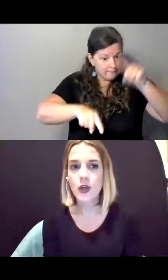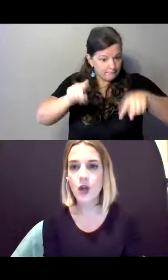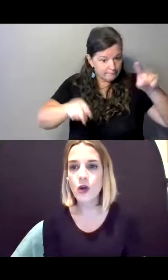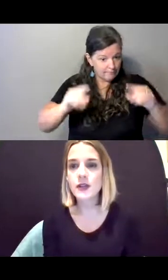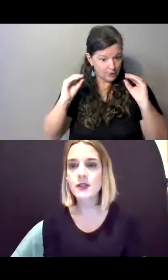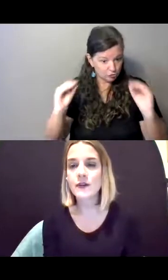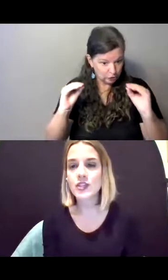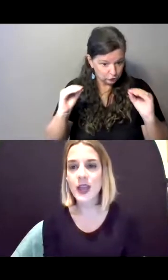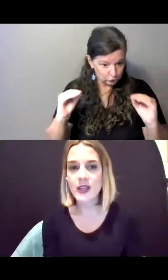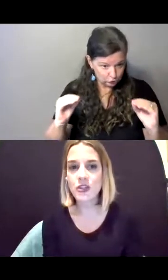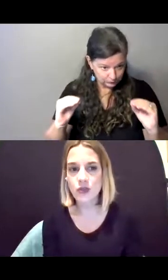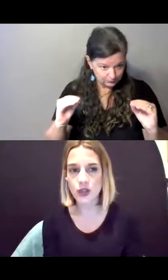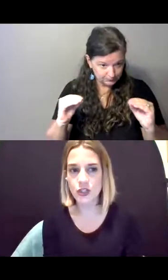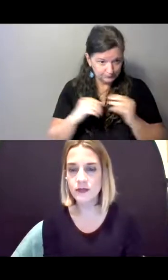The goals of differentiated instruction.